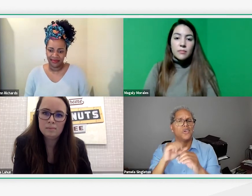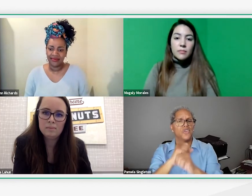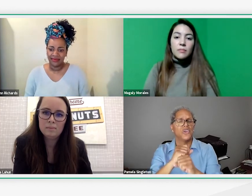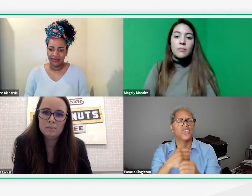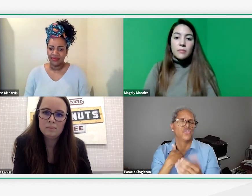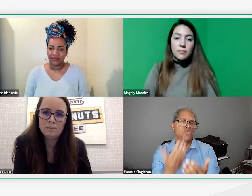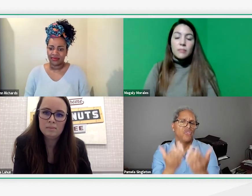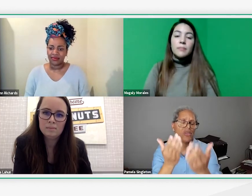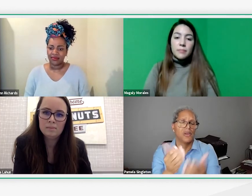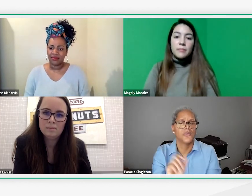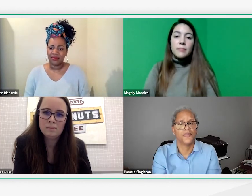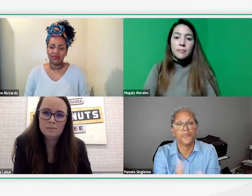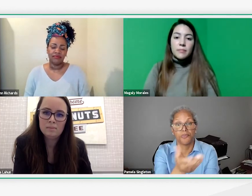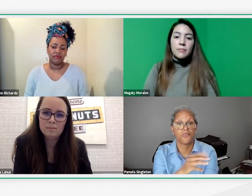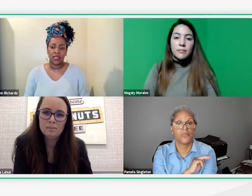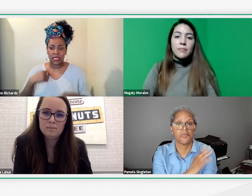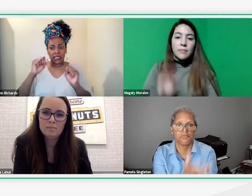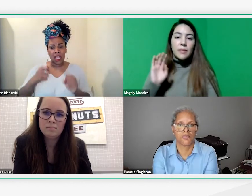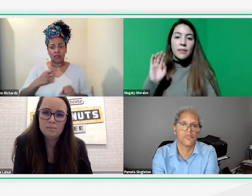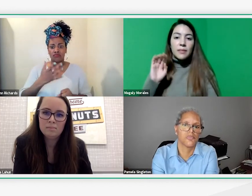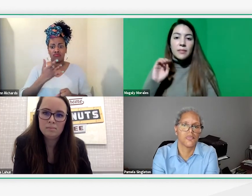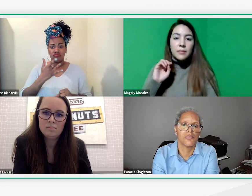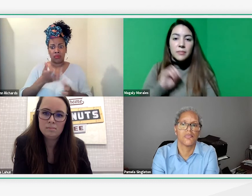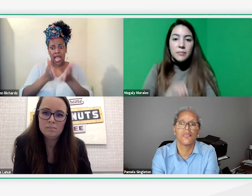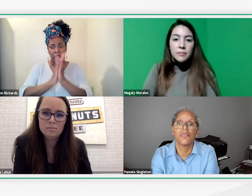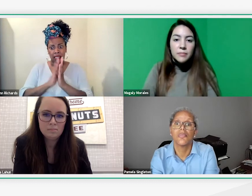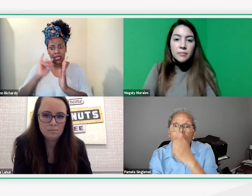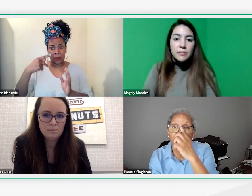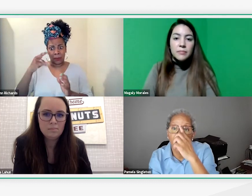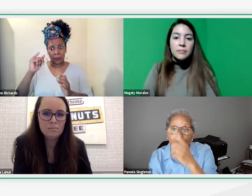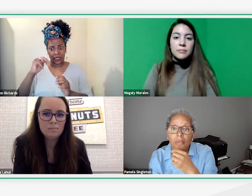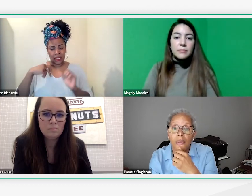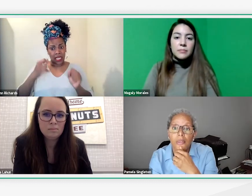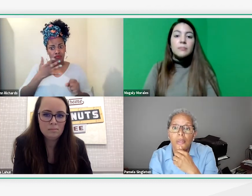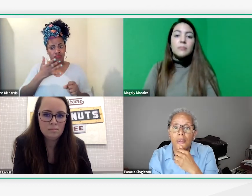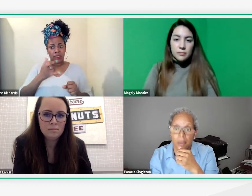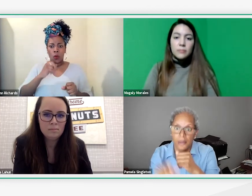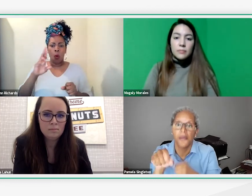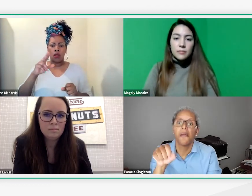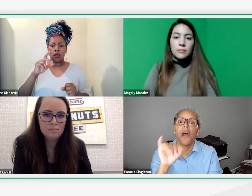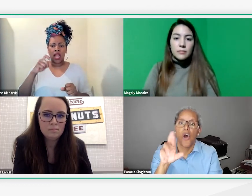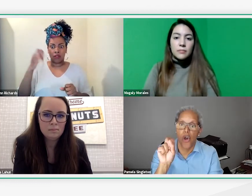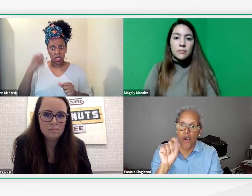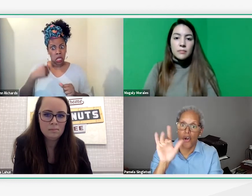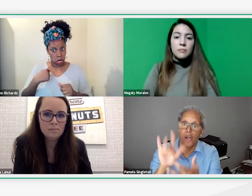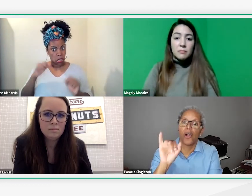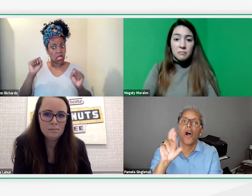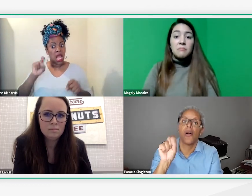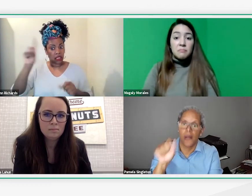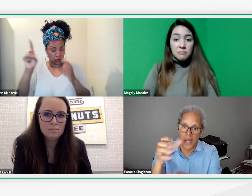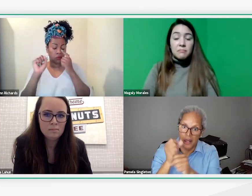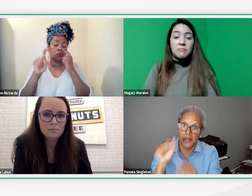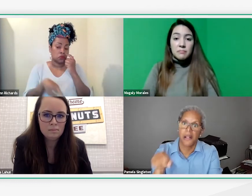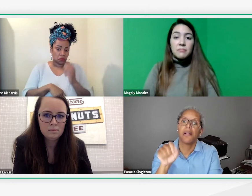is get some identity security, IPP. >>ROXANN RICHARDS: IPP.